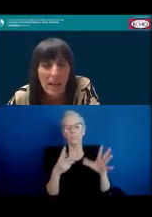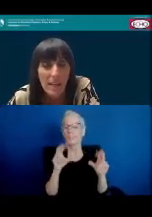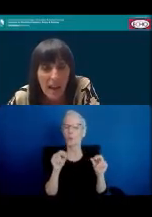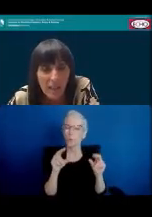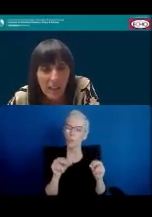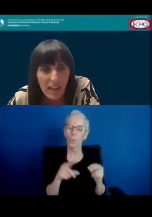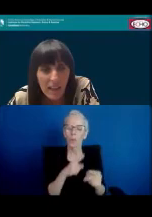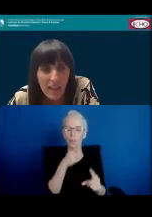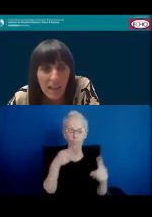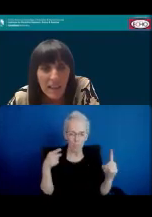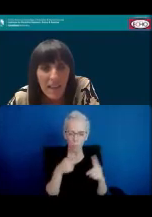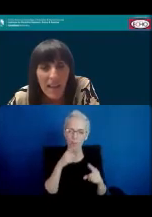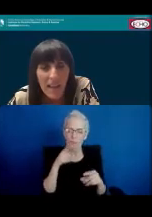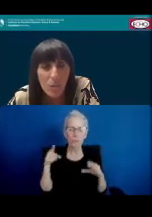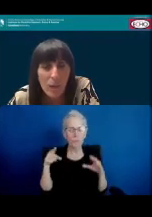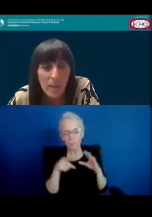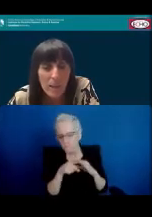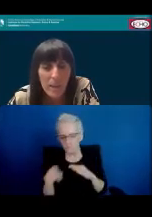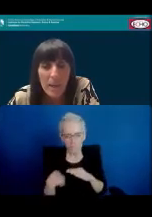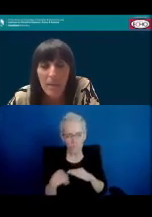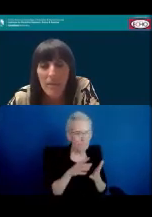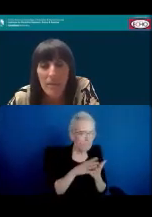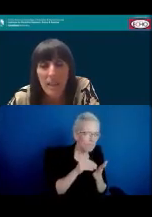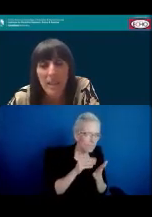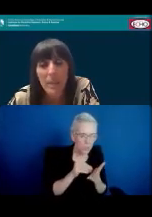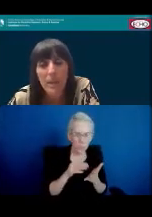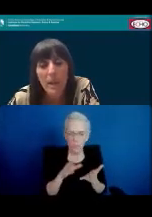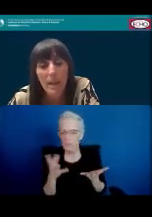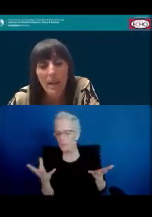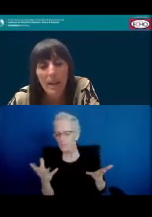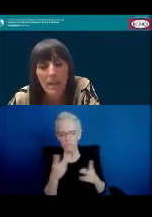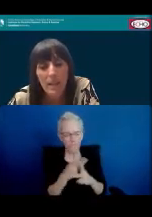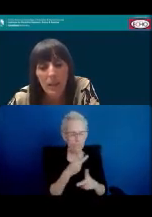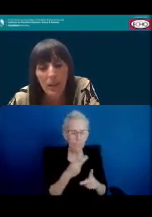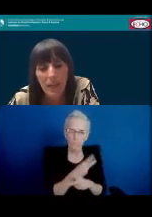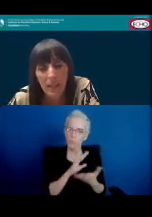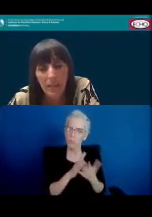navigate things as well as become flexible and creative